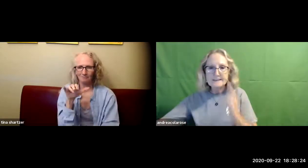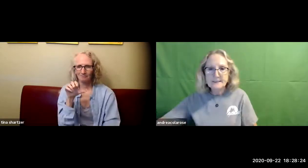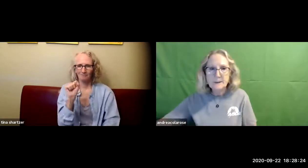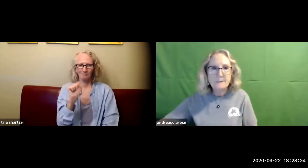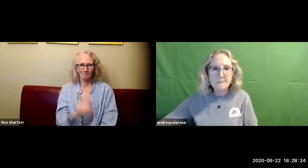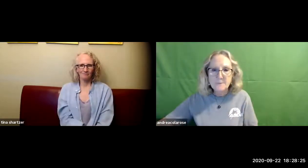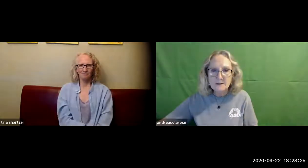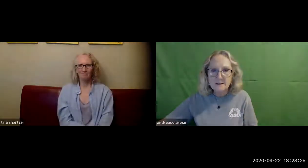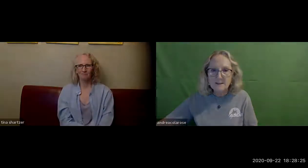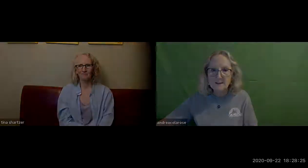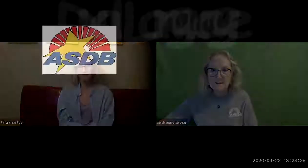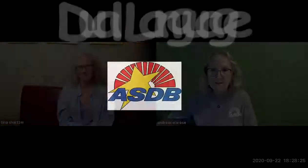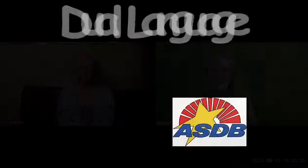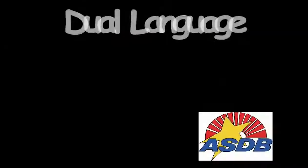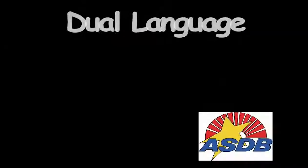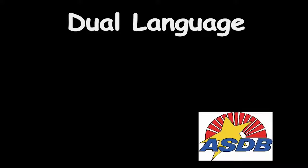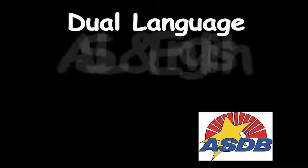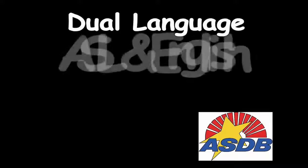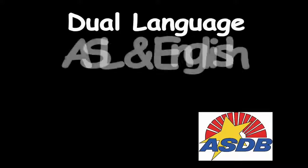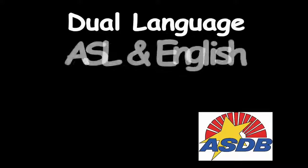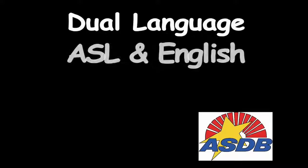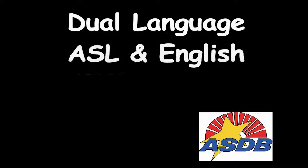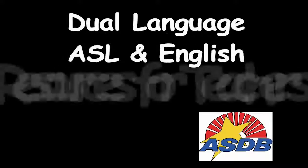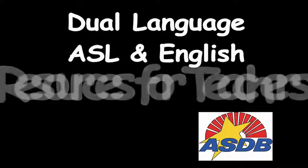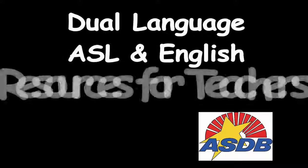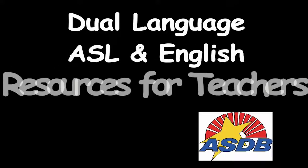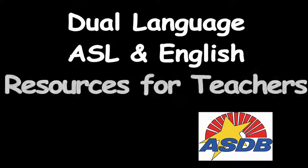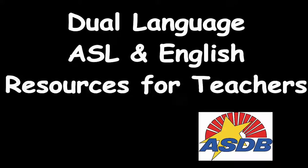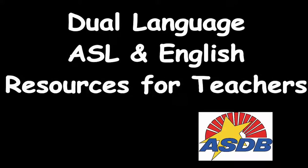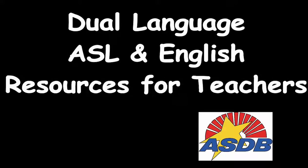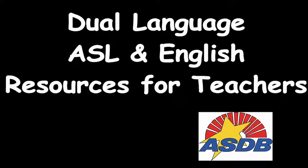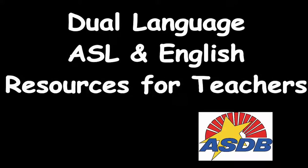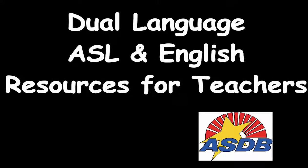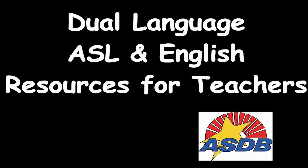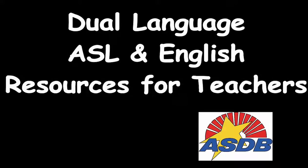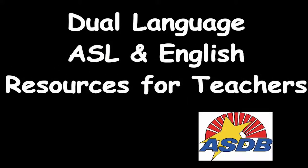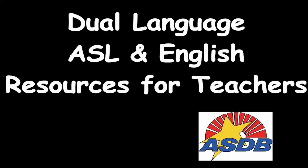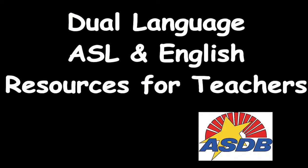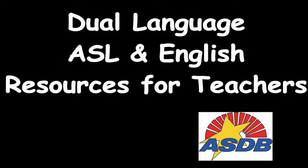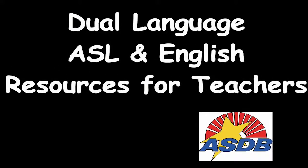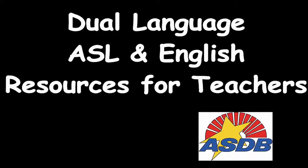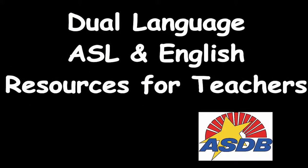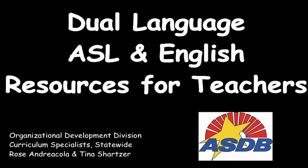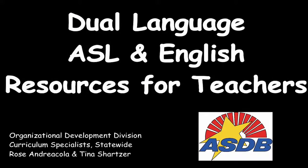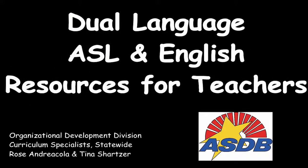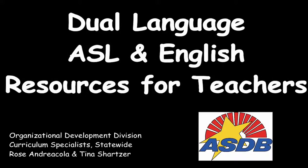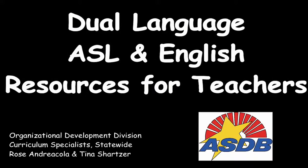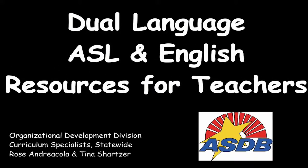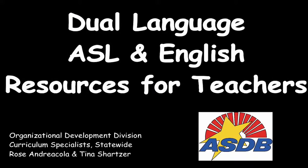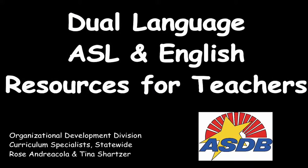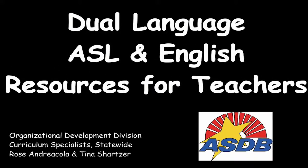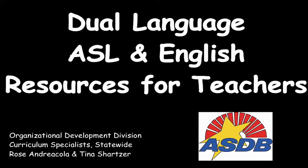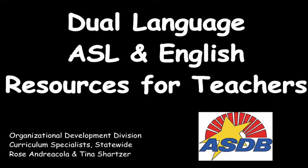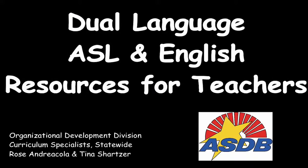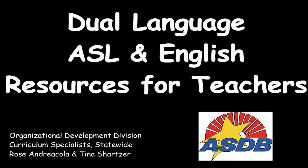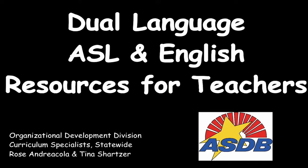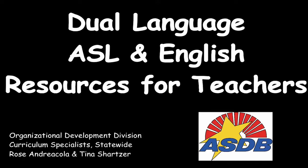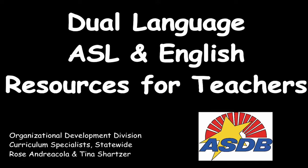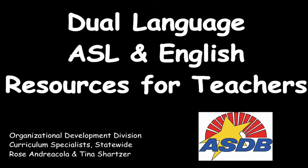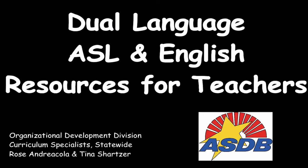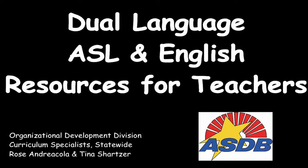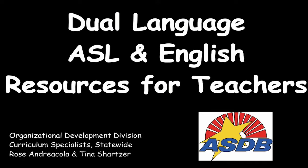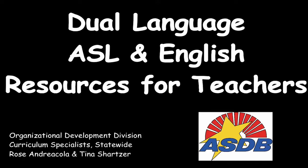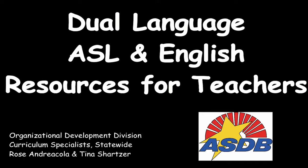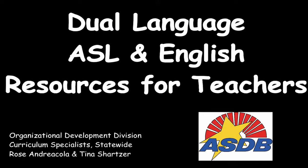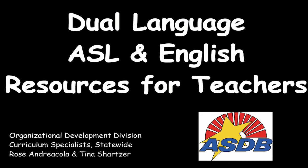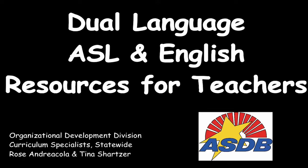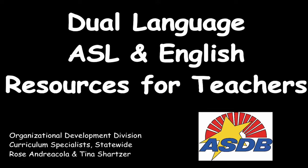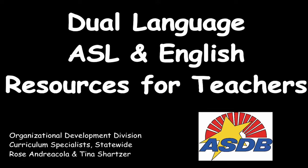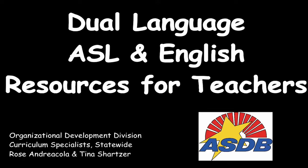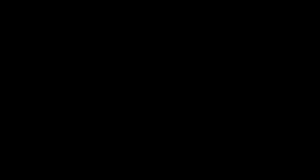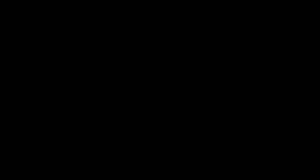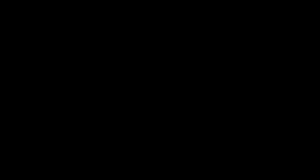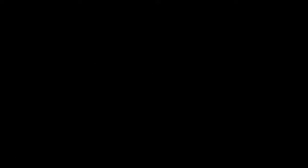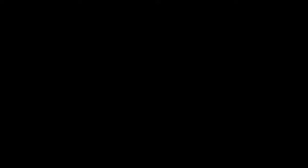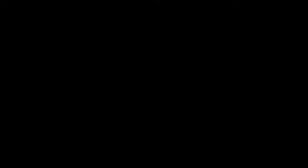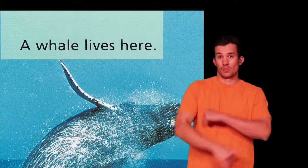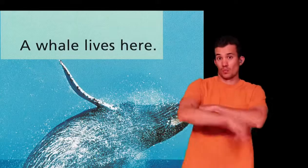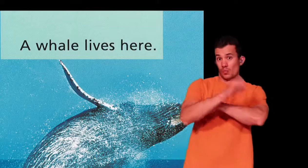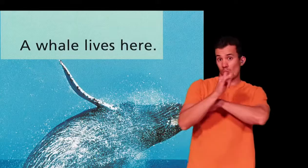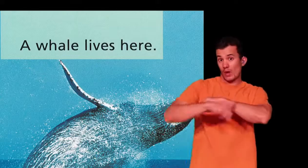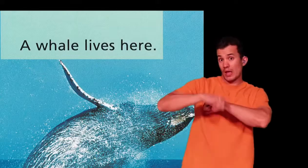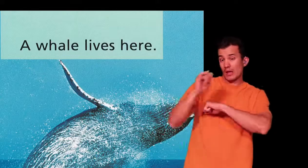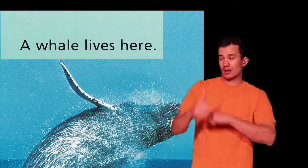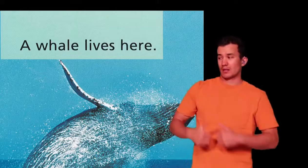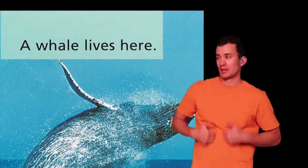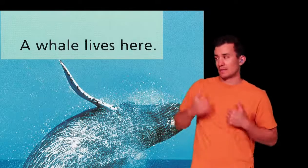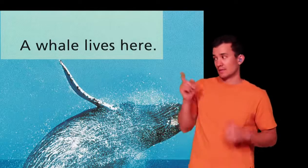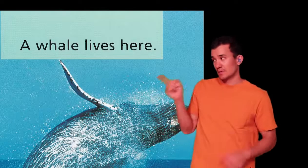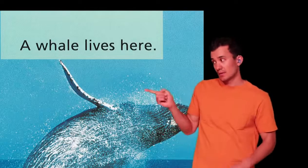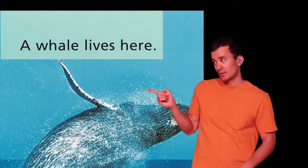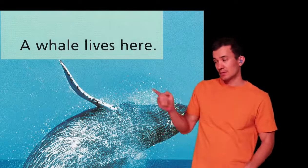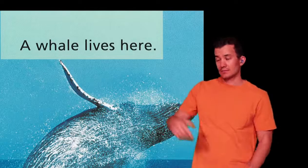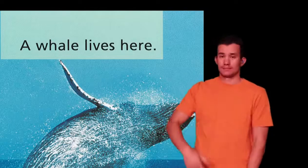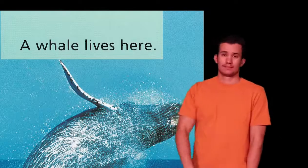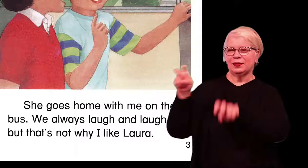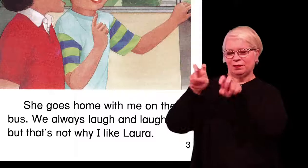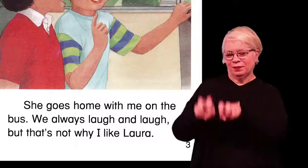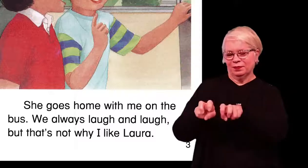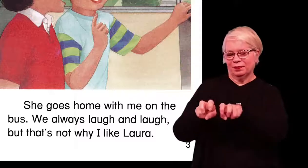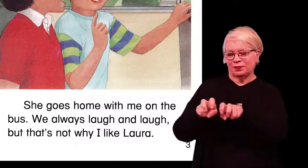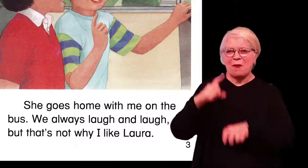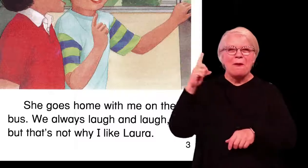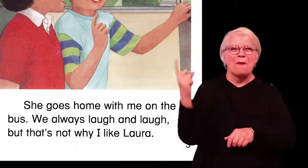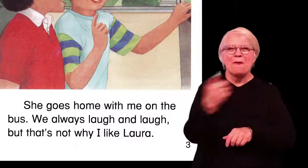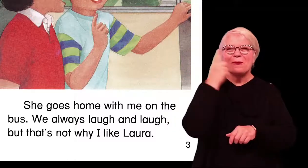our video